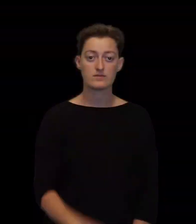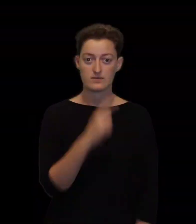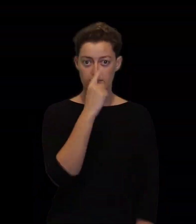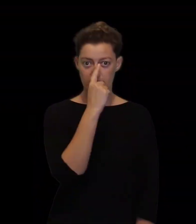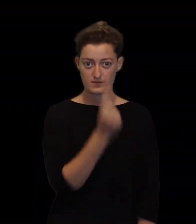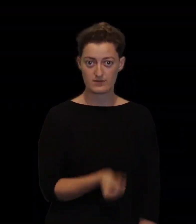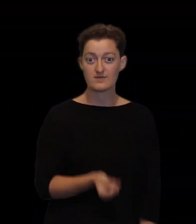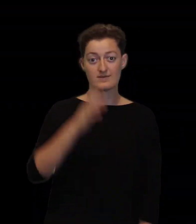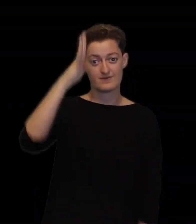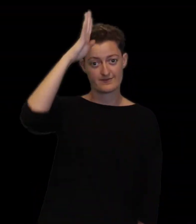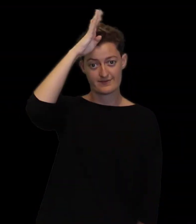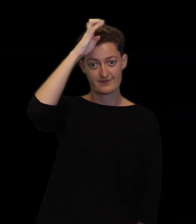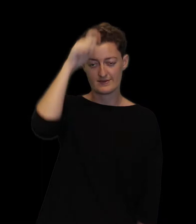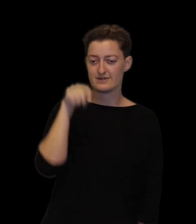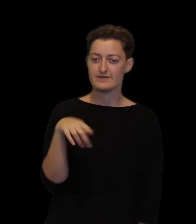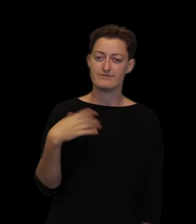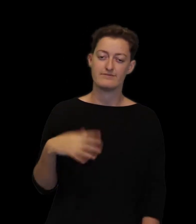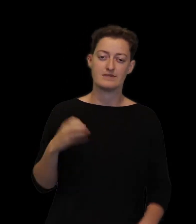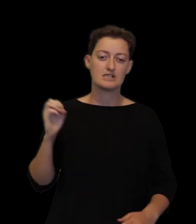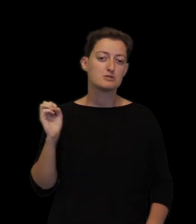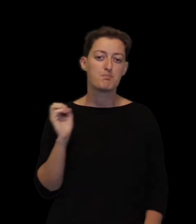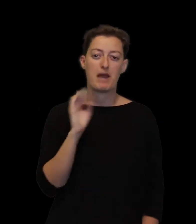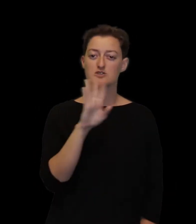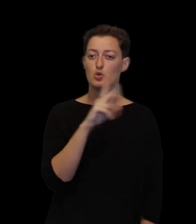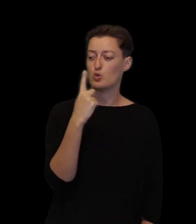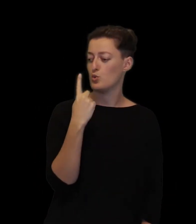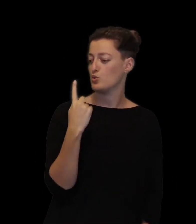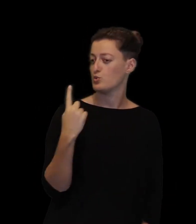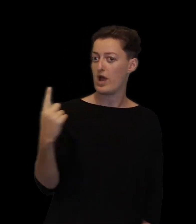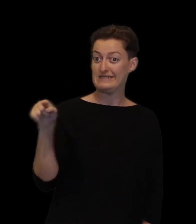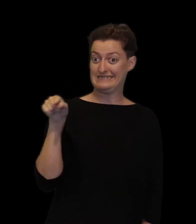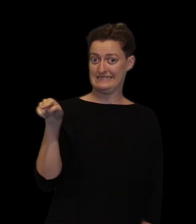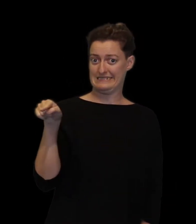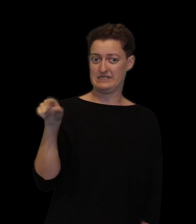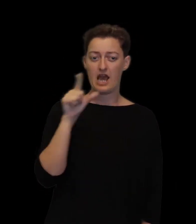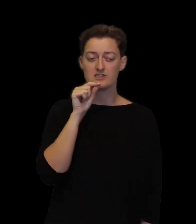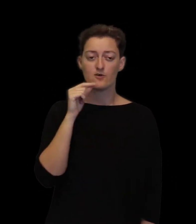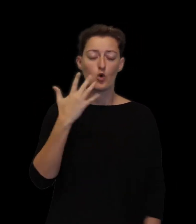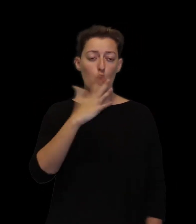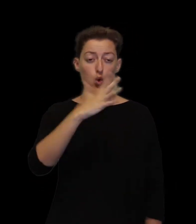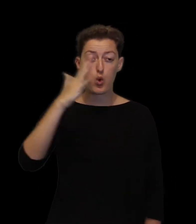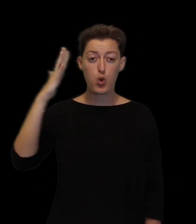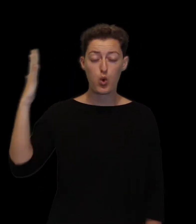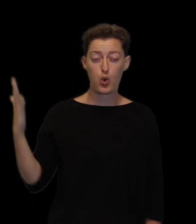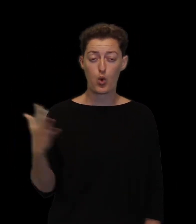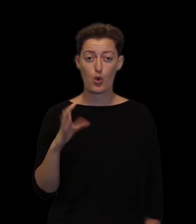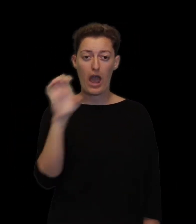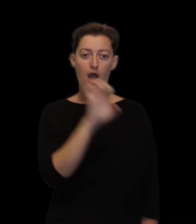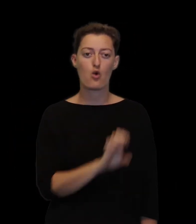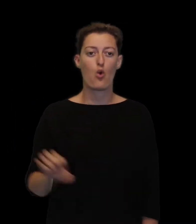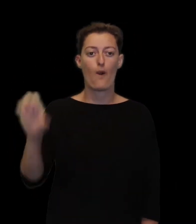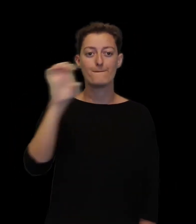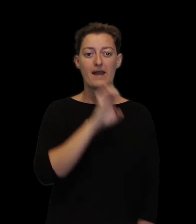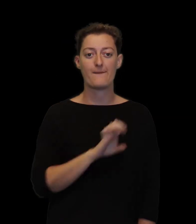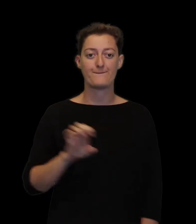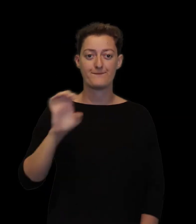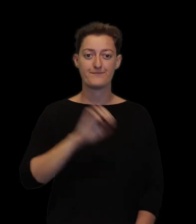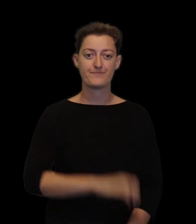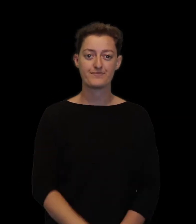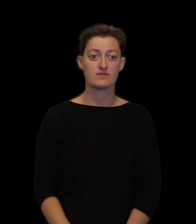The Eurasian Hoopoe is a unique bird and one of the most colourful birds in Europe.